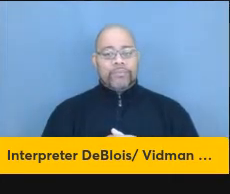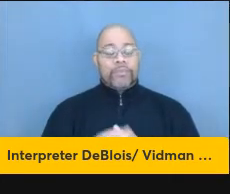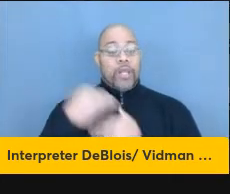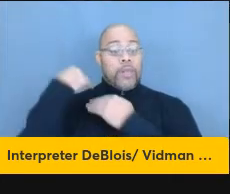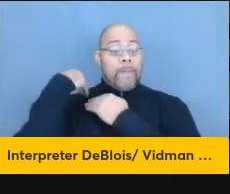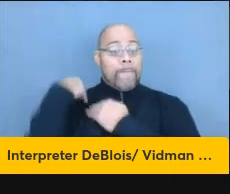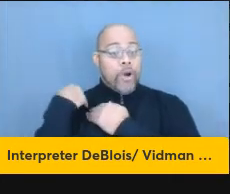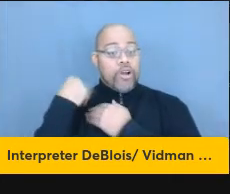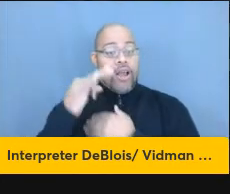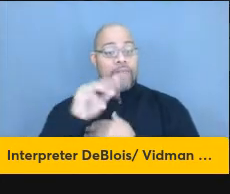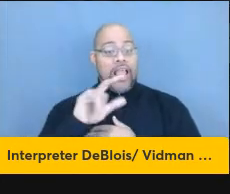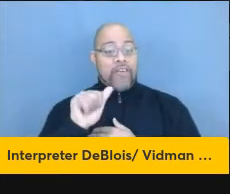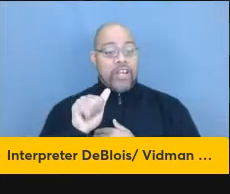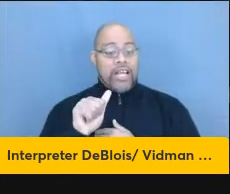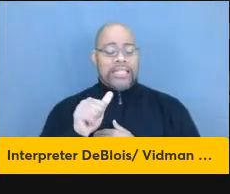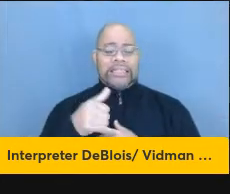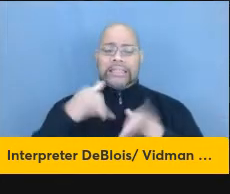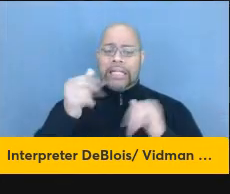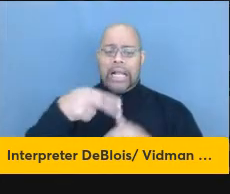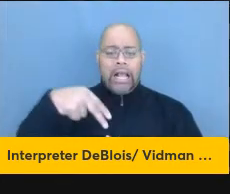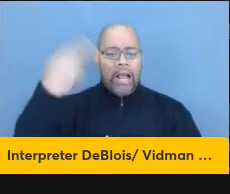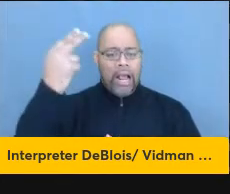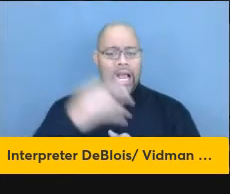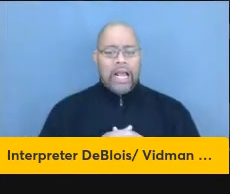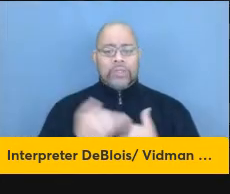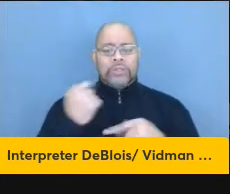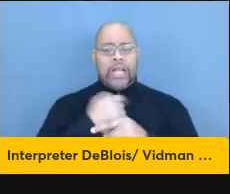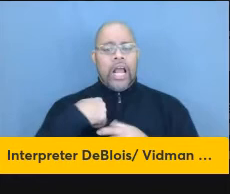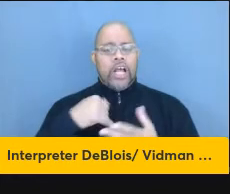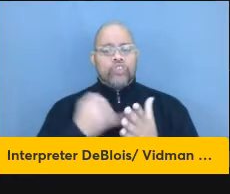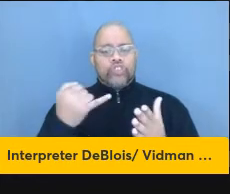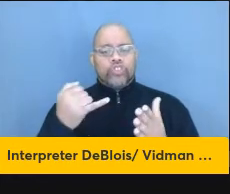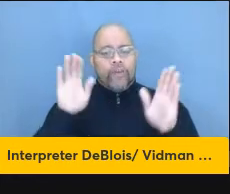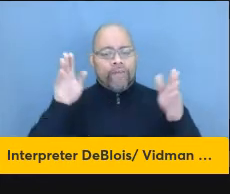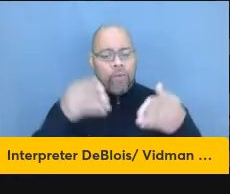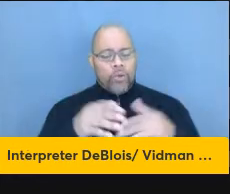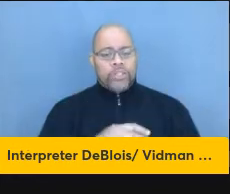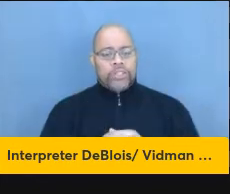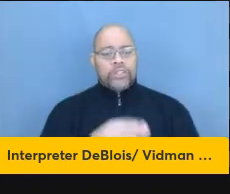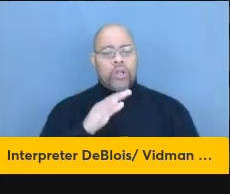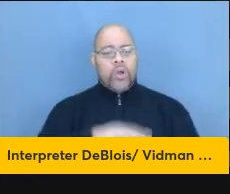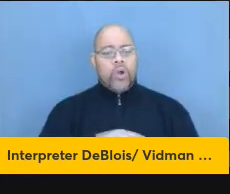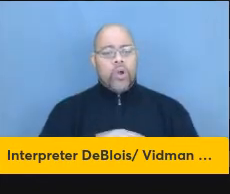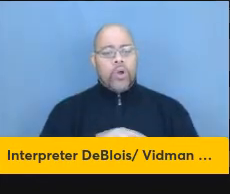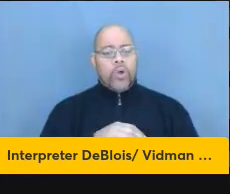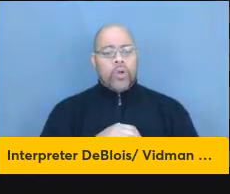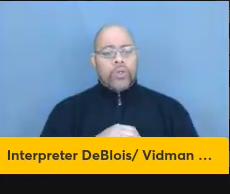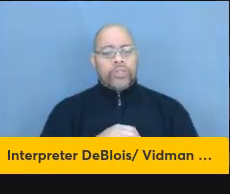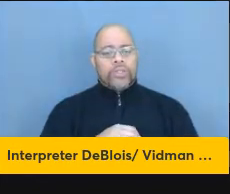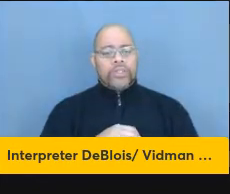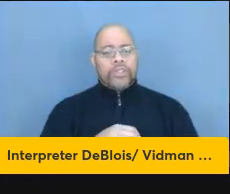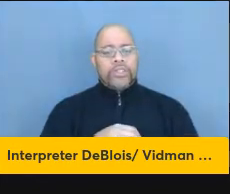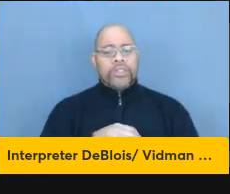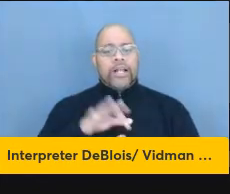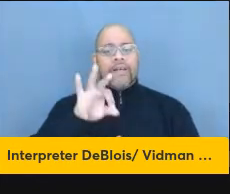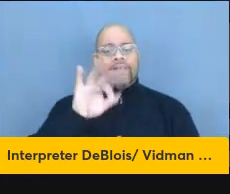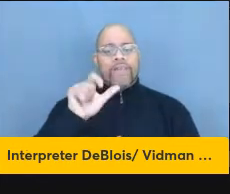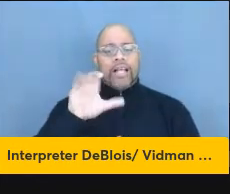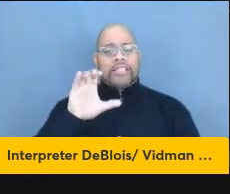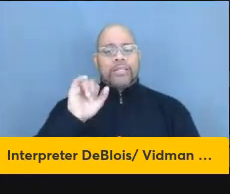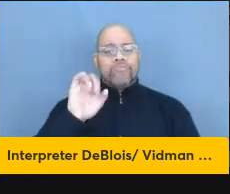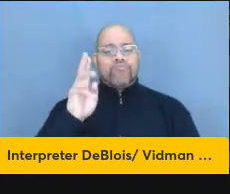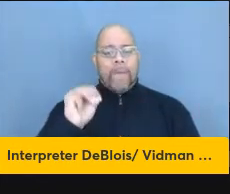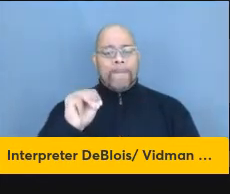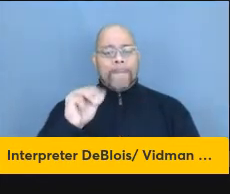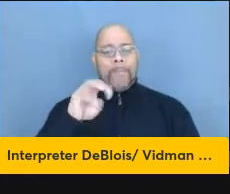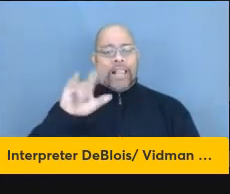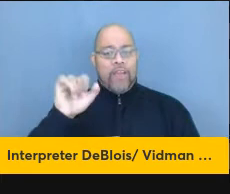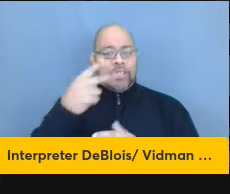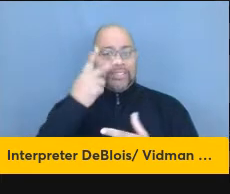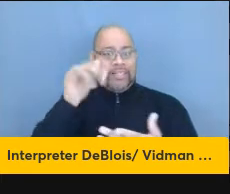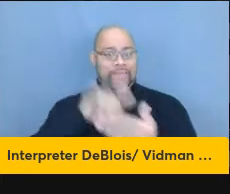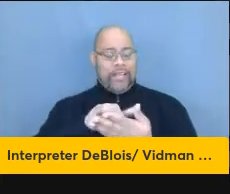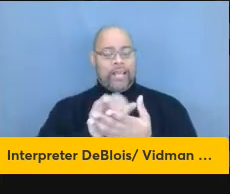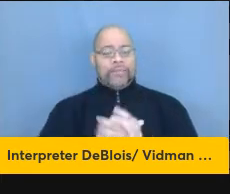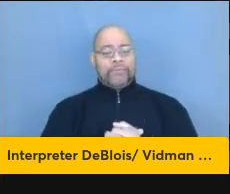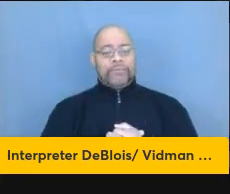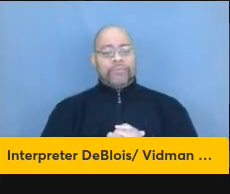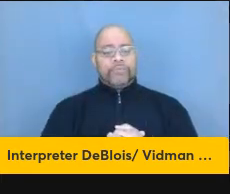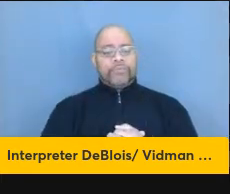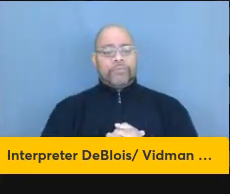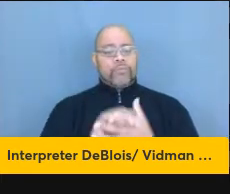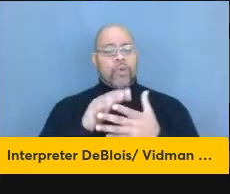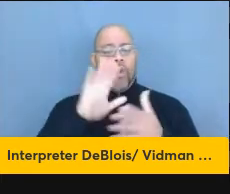malaria remains high. Today I'm going to just focus on falciparum malaria, which you can see is all red in Africa,